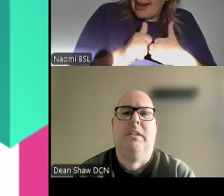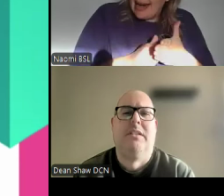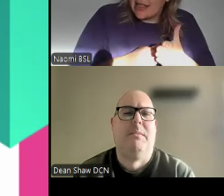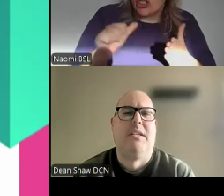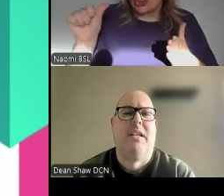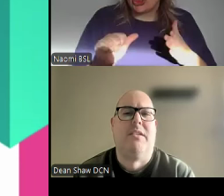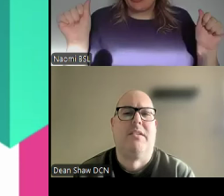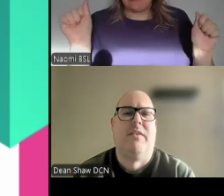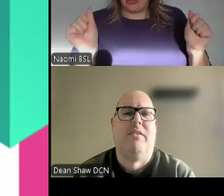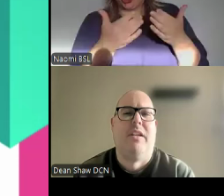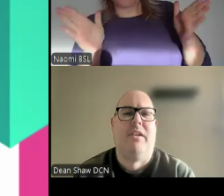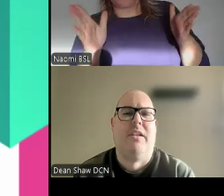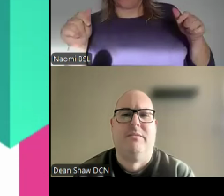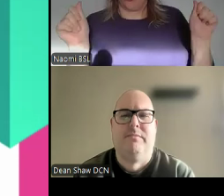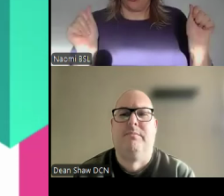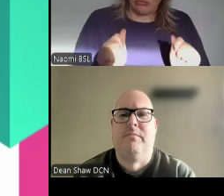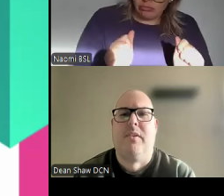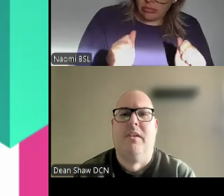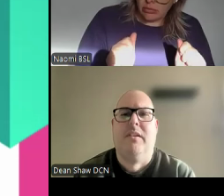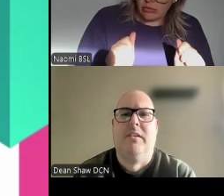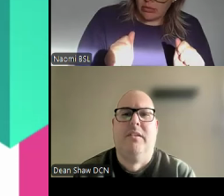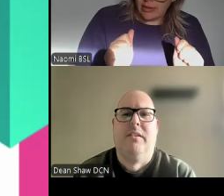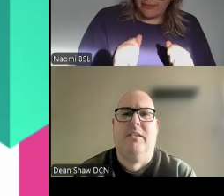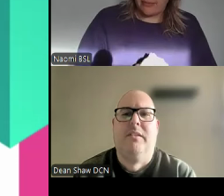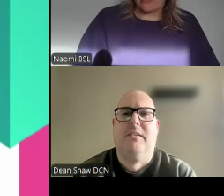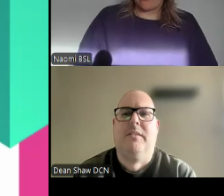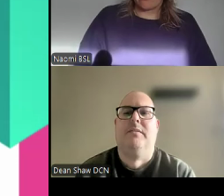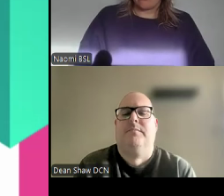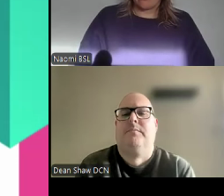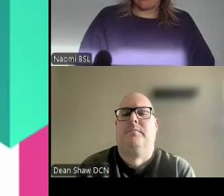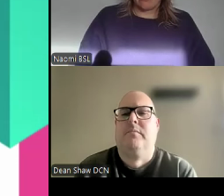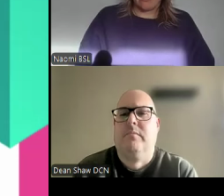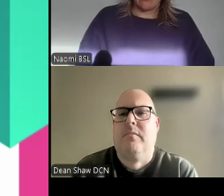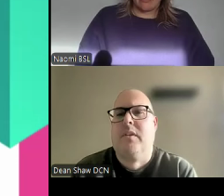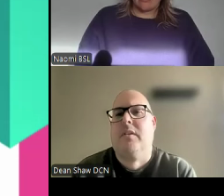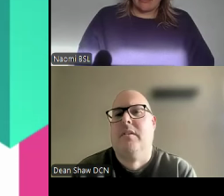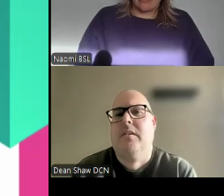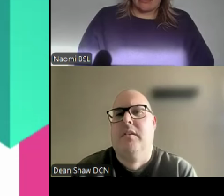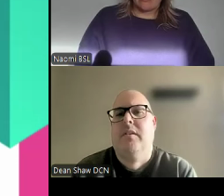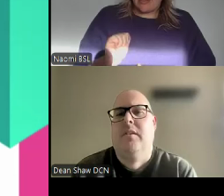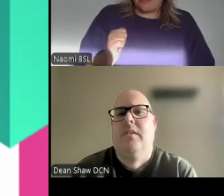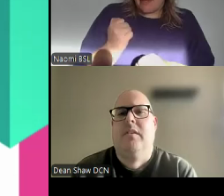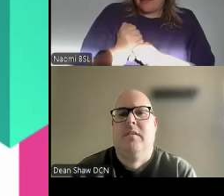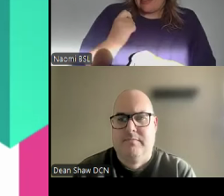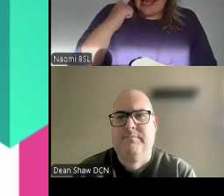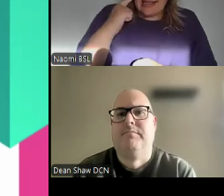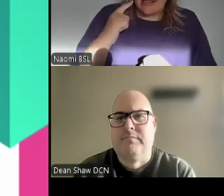Does that make sense? -Yes. No, that makes sense. It's, yes, that idea of not boxing yourself into a corner